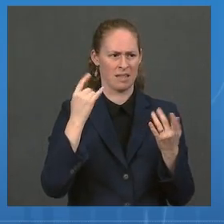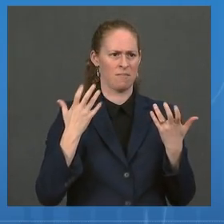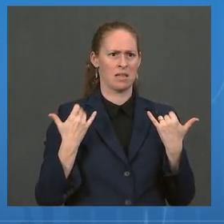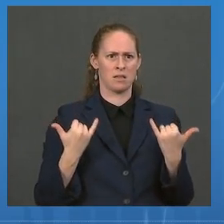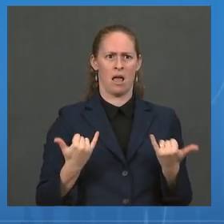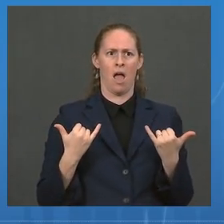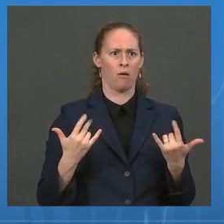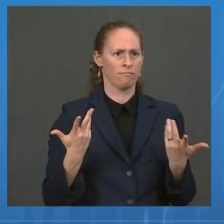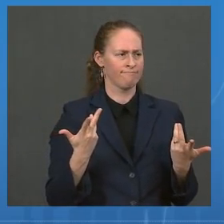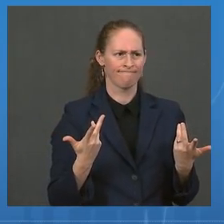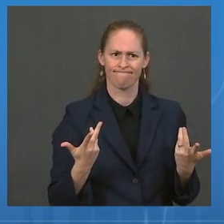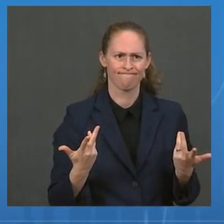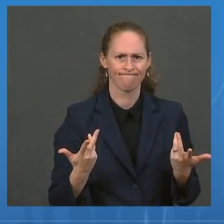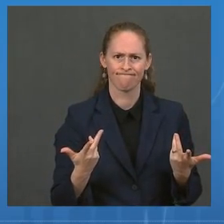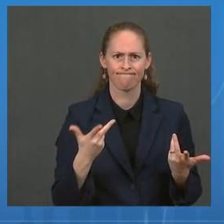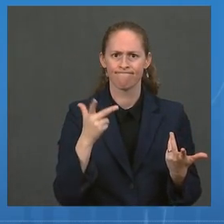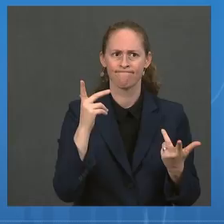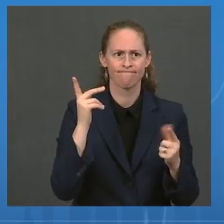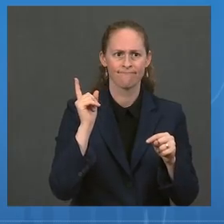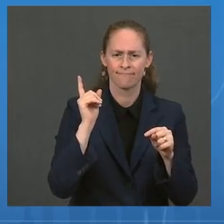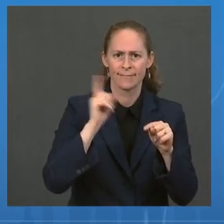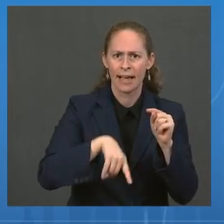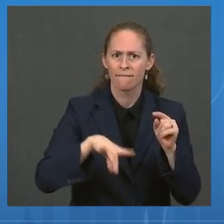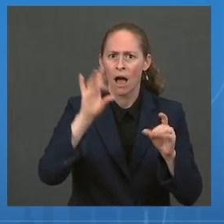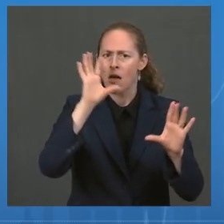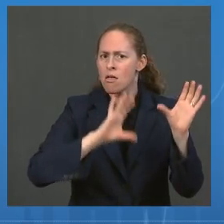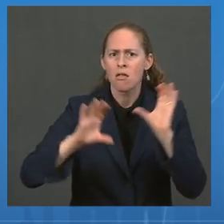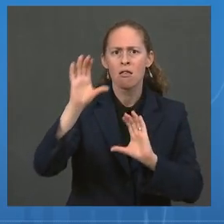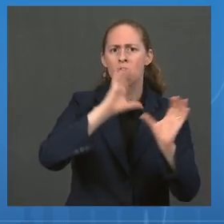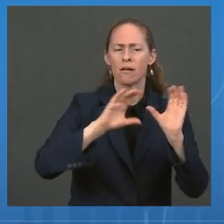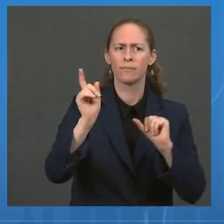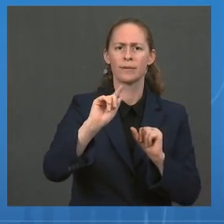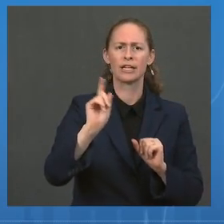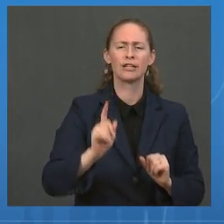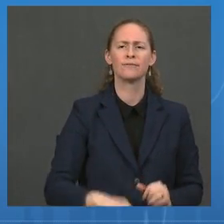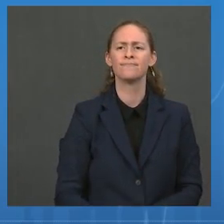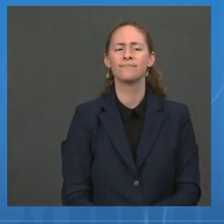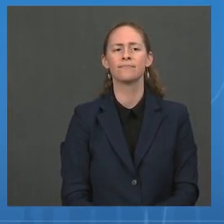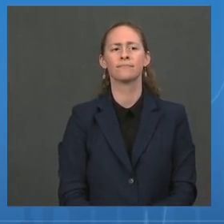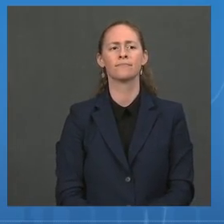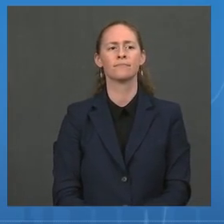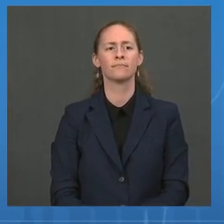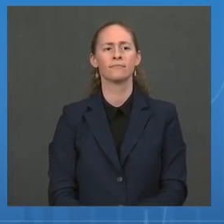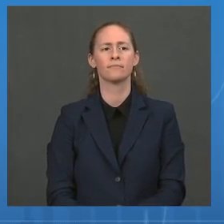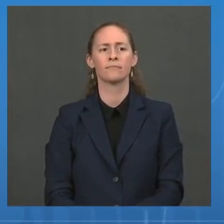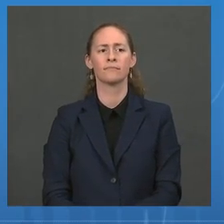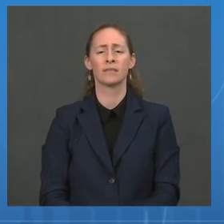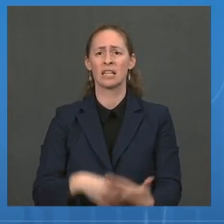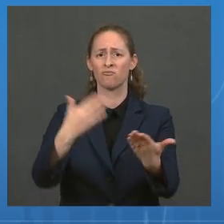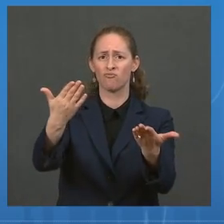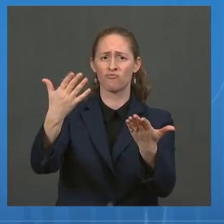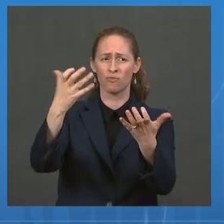testing on a regular basis while they're at home? Mr. Zients: Dr. Walensky, do you want to handle the first question on the tracking?